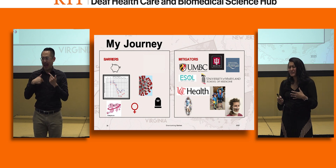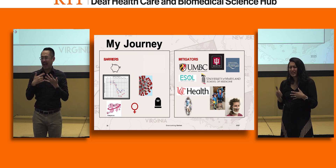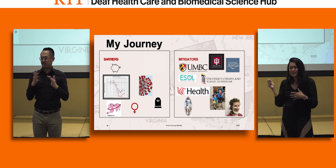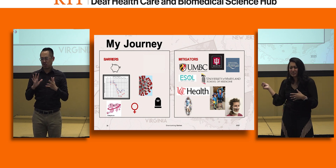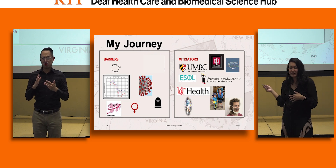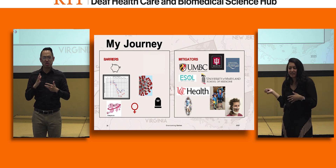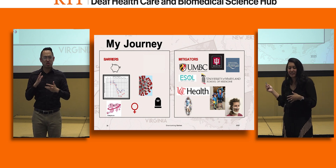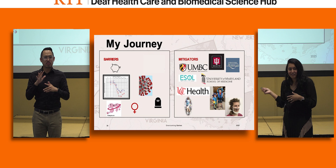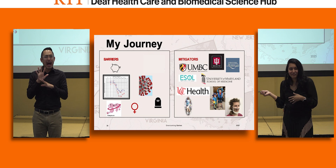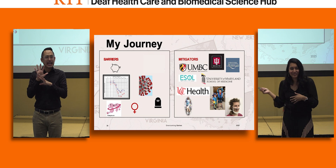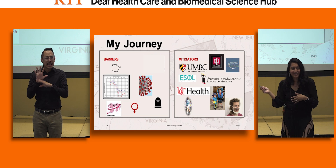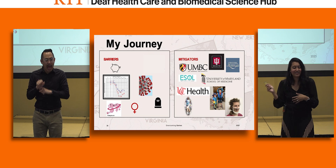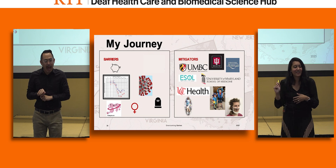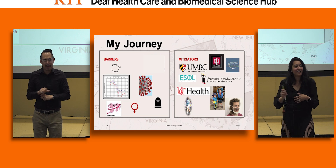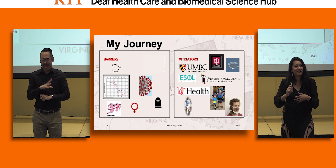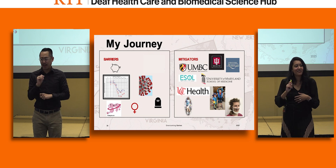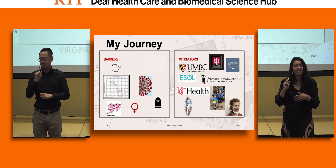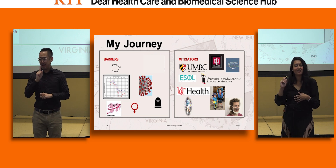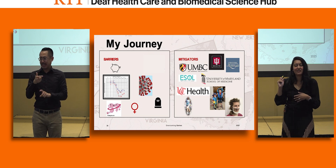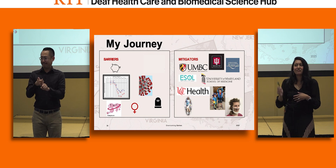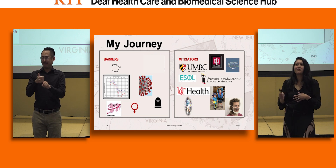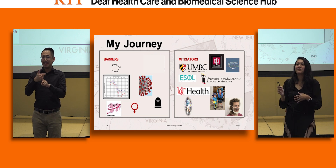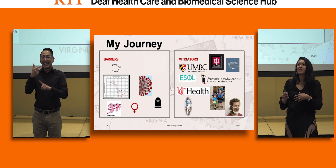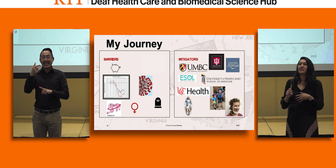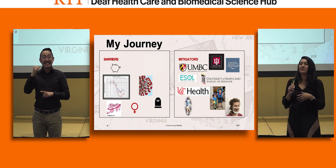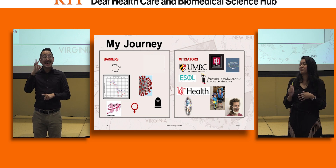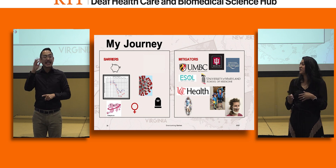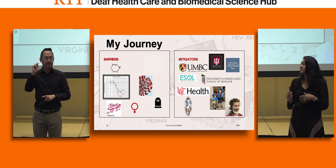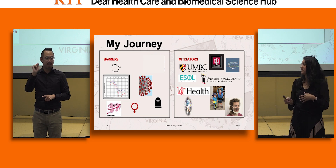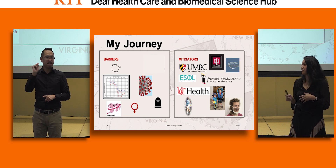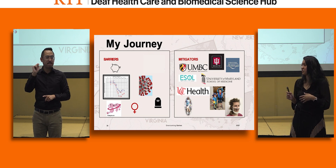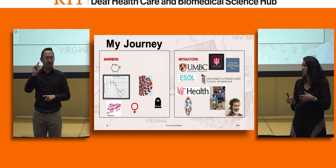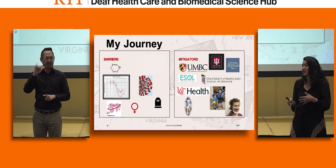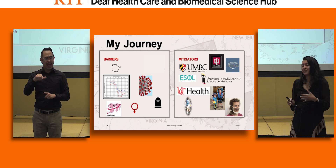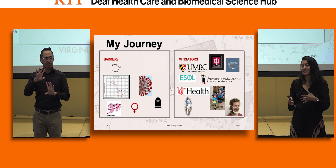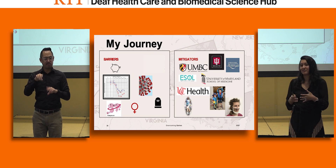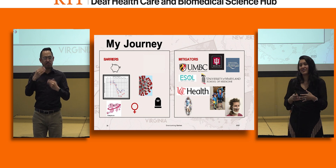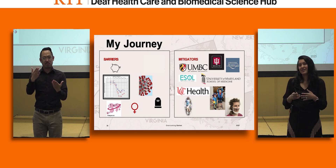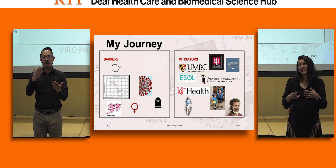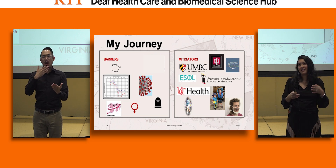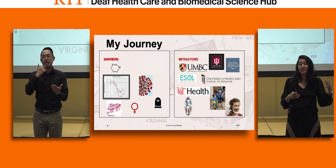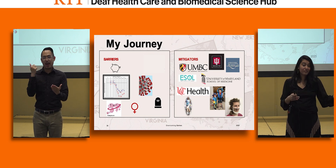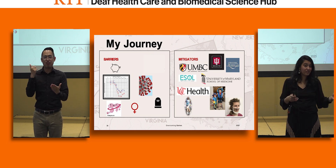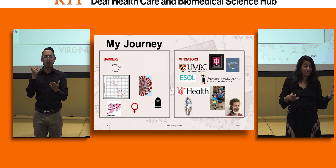but it's been a gift in that it's given me a completely different perspective other than just